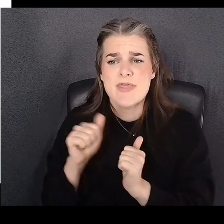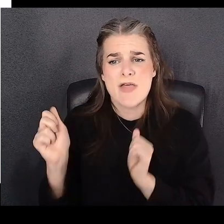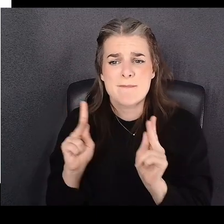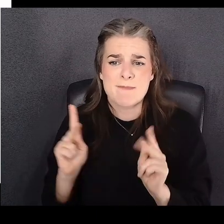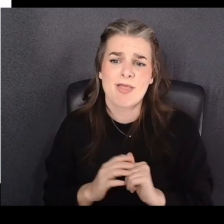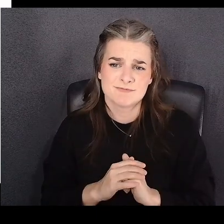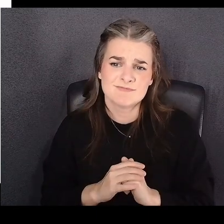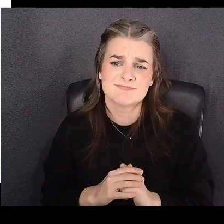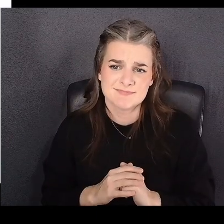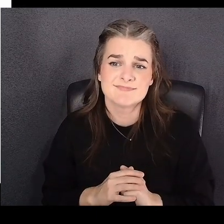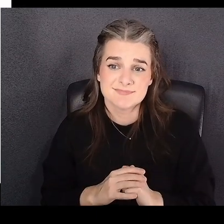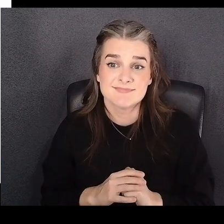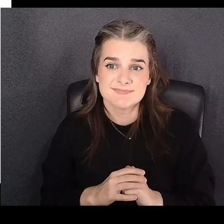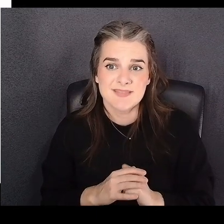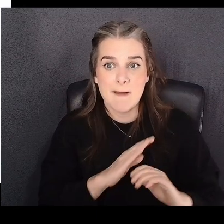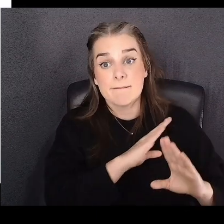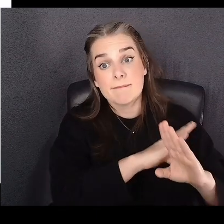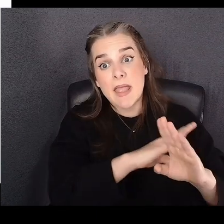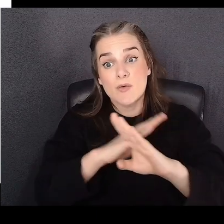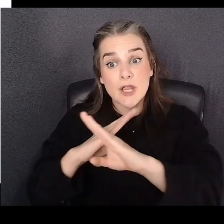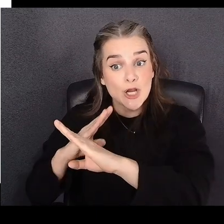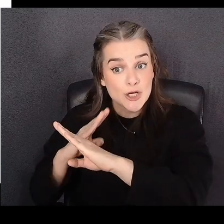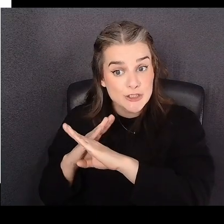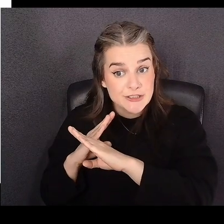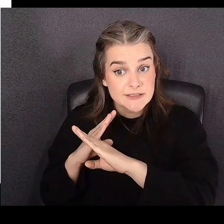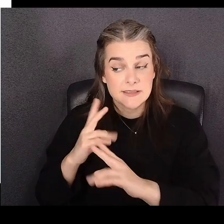Some of the barriers that we have frequently run into